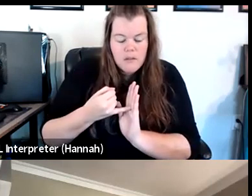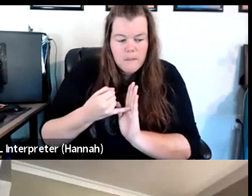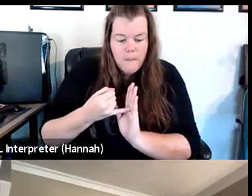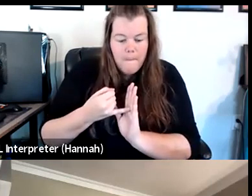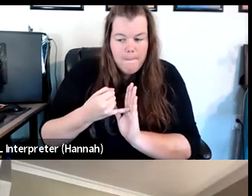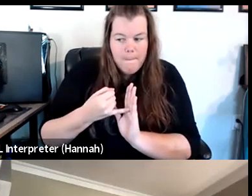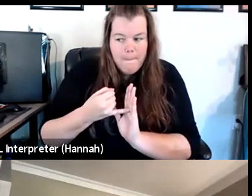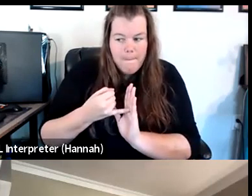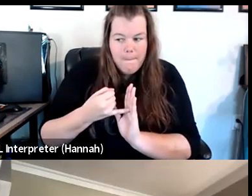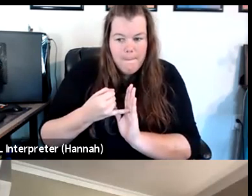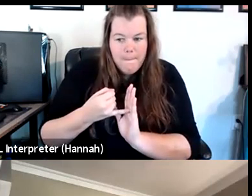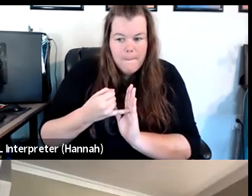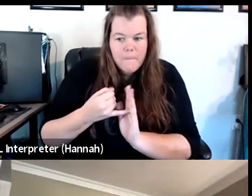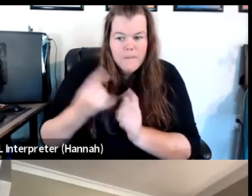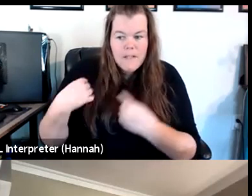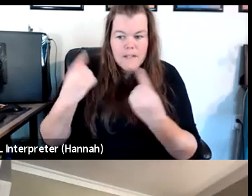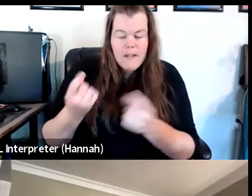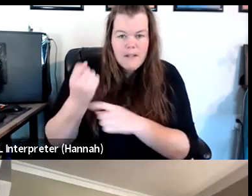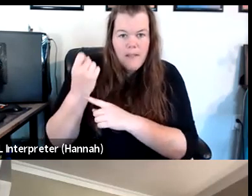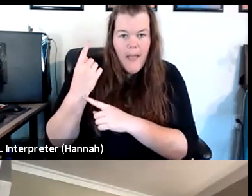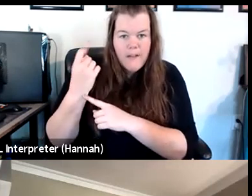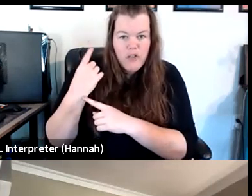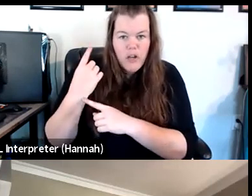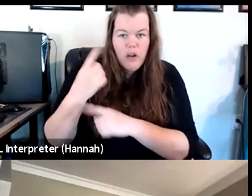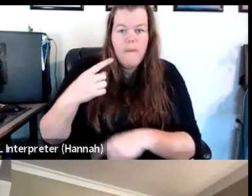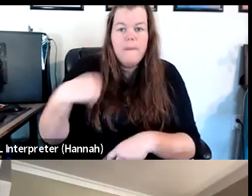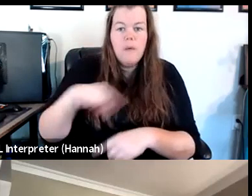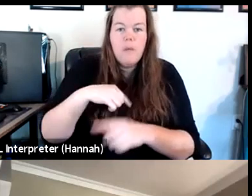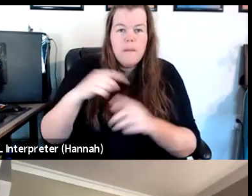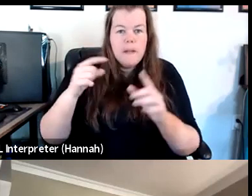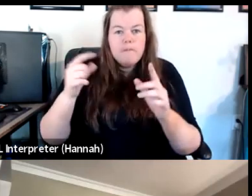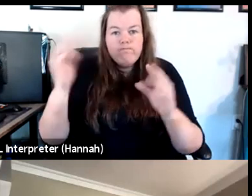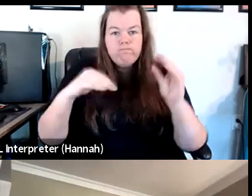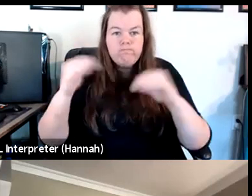of last year so we have been putting it out together and we've been meeting